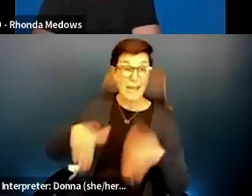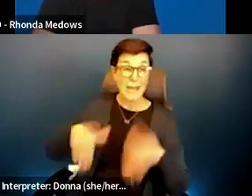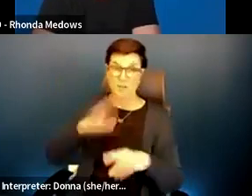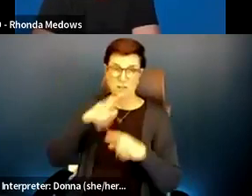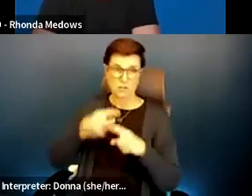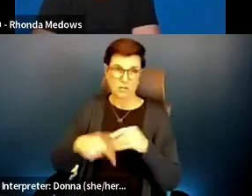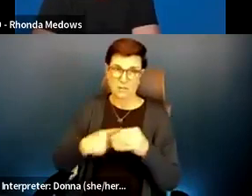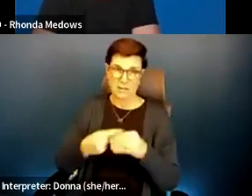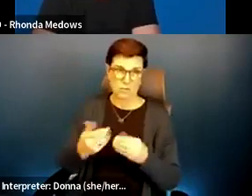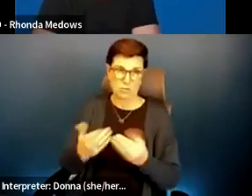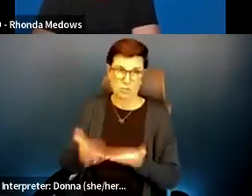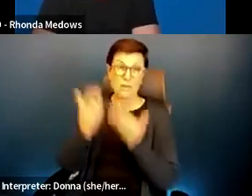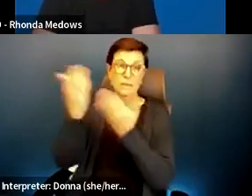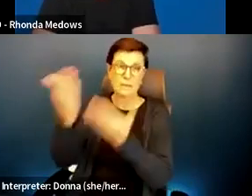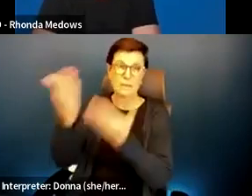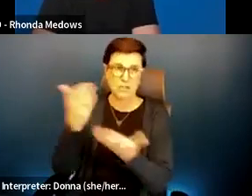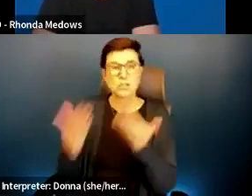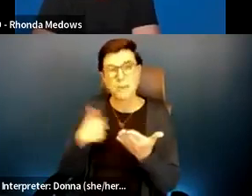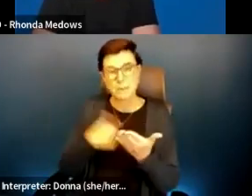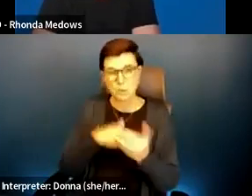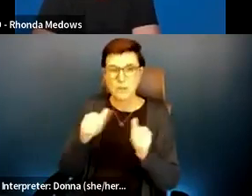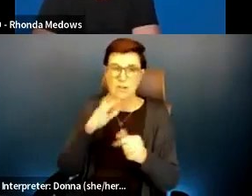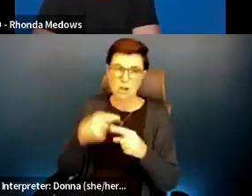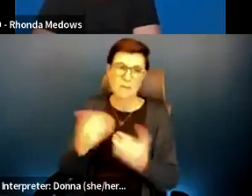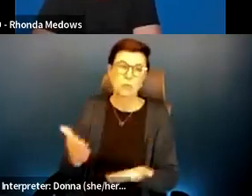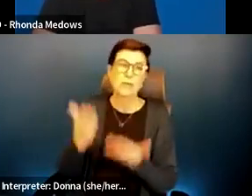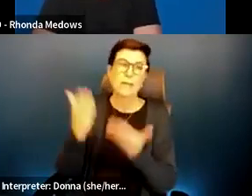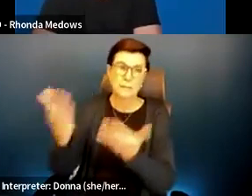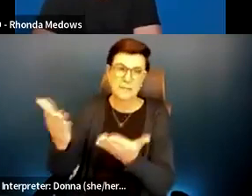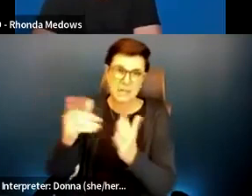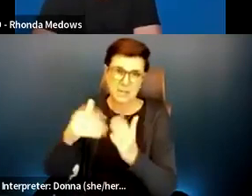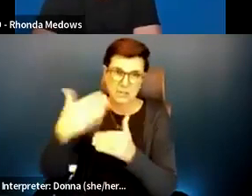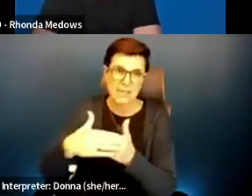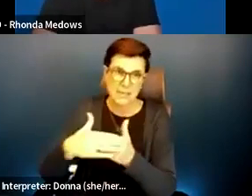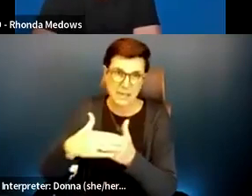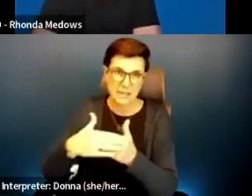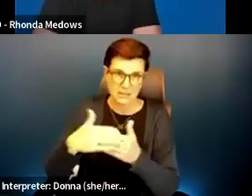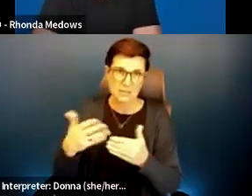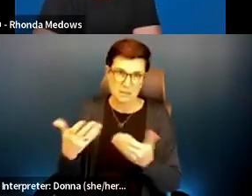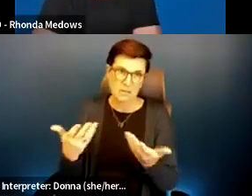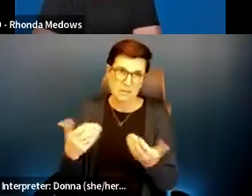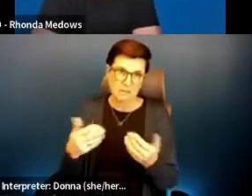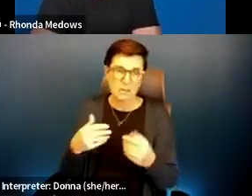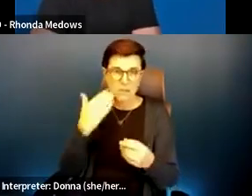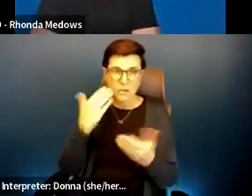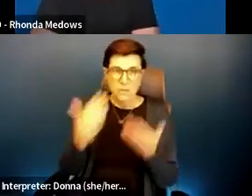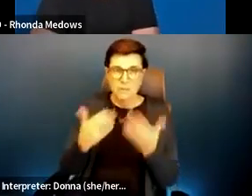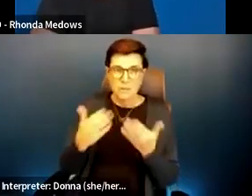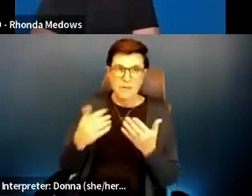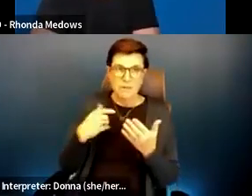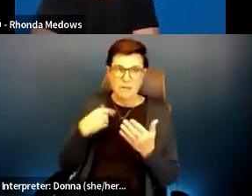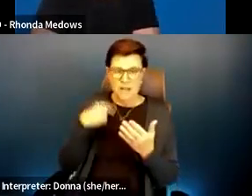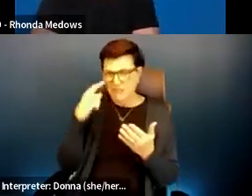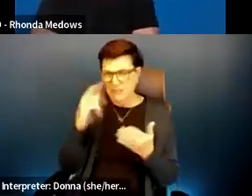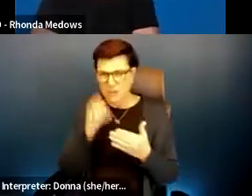So we can just see where the, you know, if there's a little tweak that would just elevate that. I think it's in there, but elevate that a little more. Sorry, Jill.